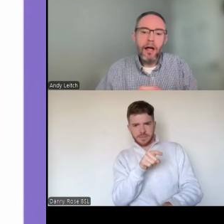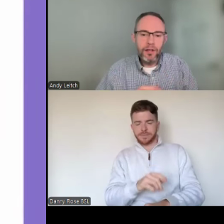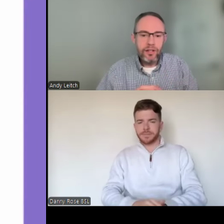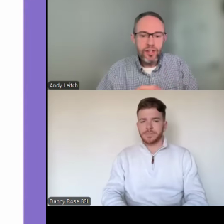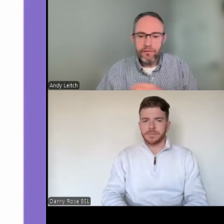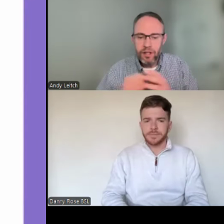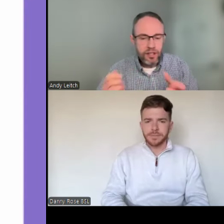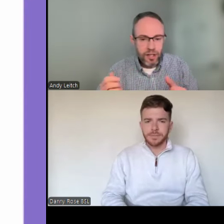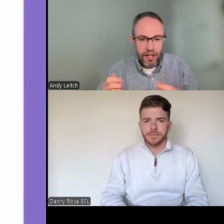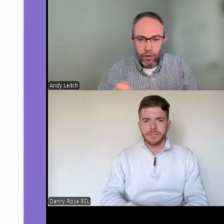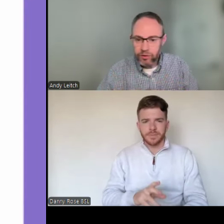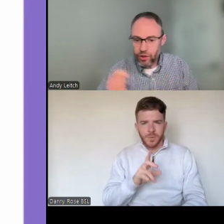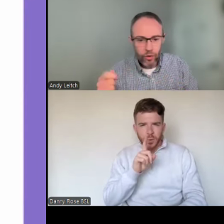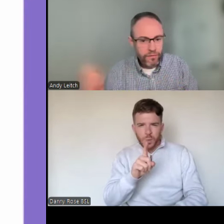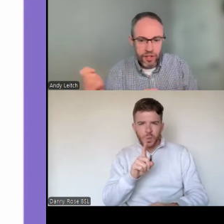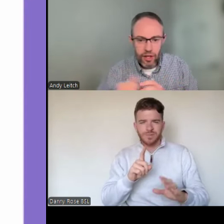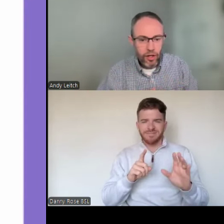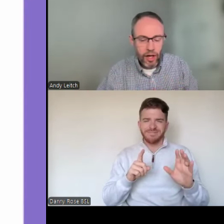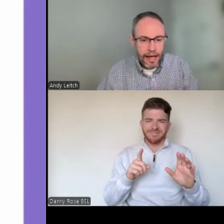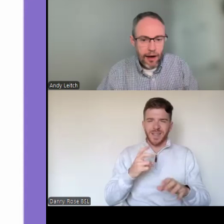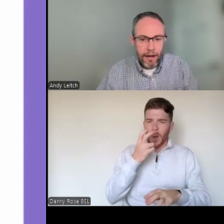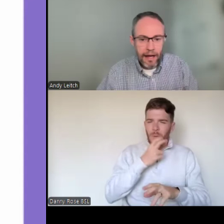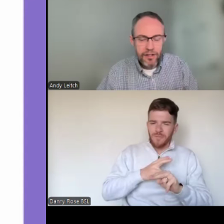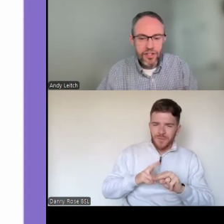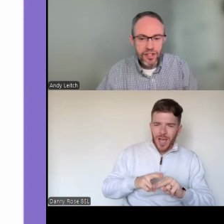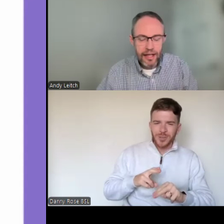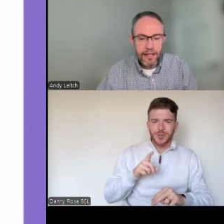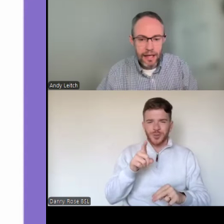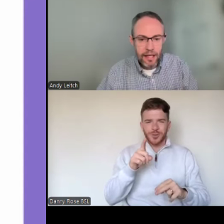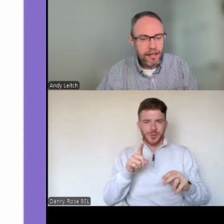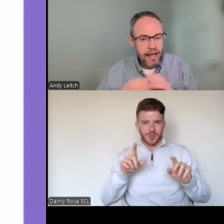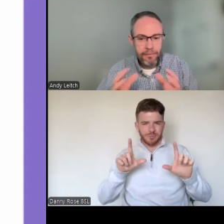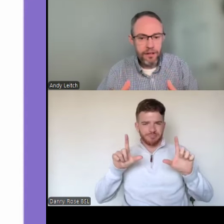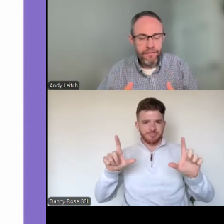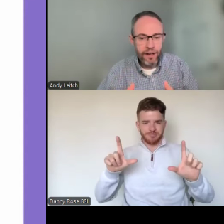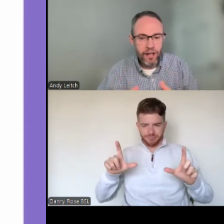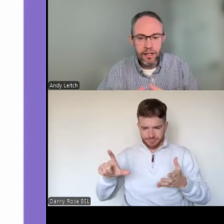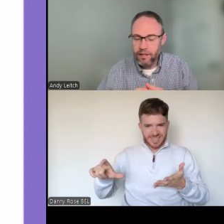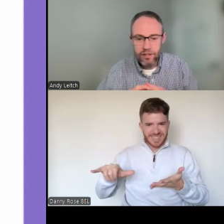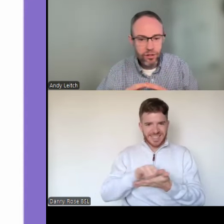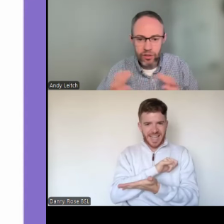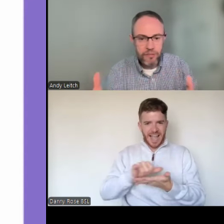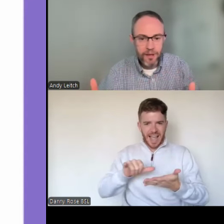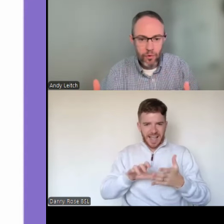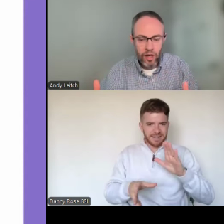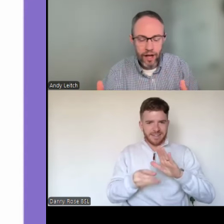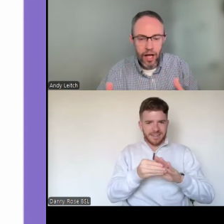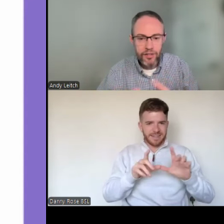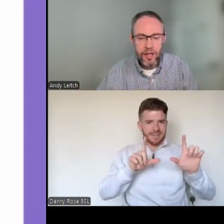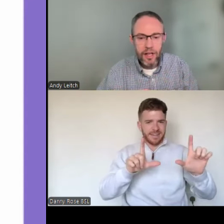and you can see I've done it slightly old school. I've just done it on a layout pad and scanned it in. That's absolutely fine. This does not need to be a work of art.